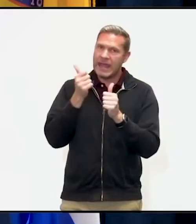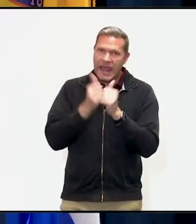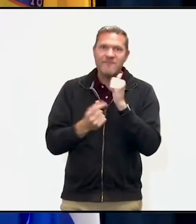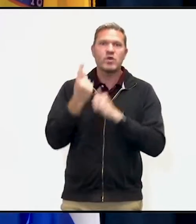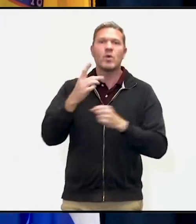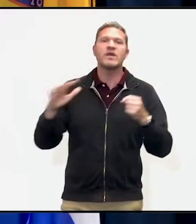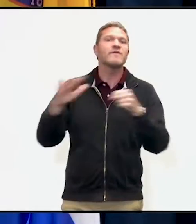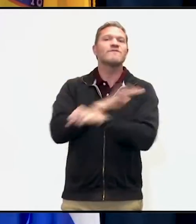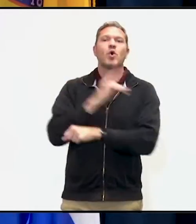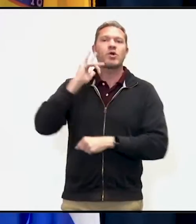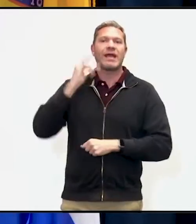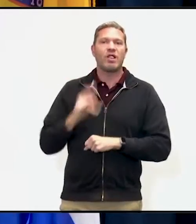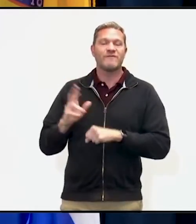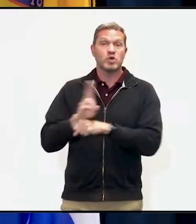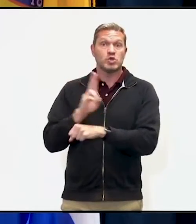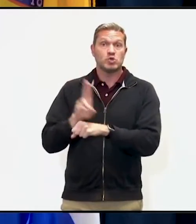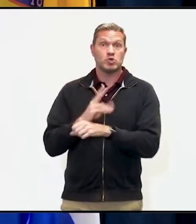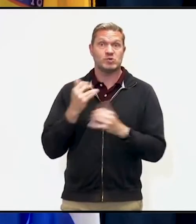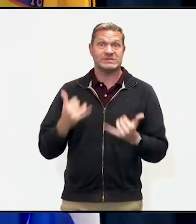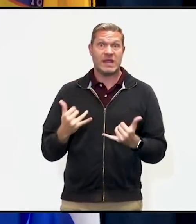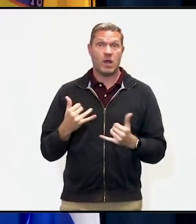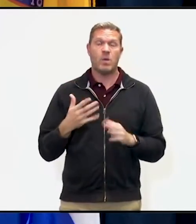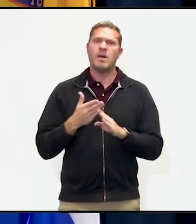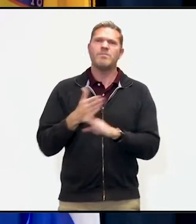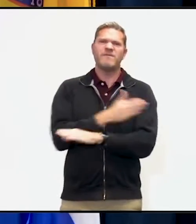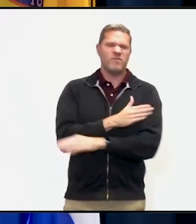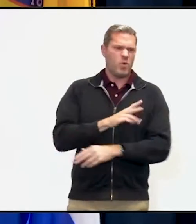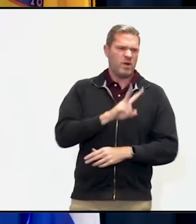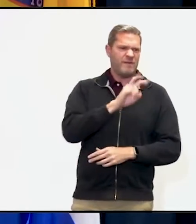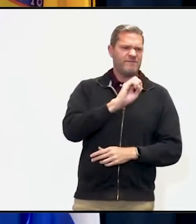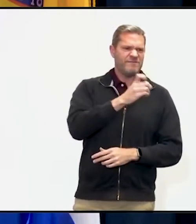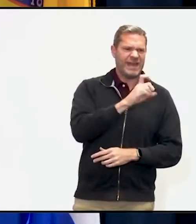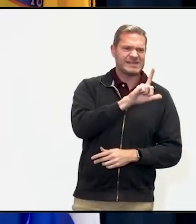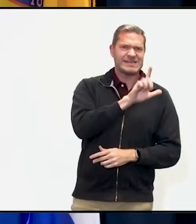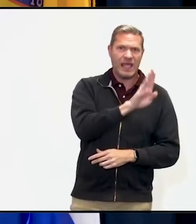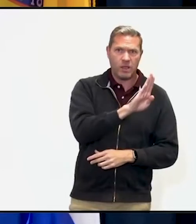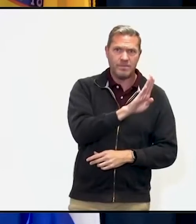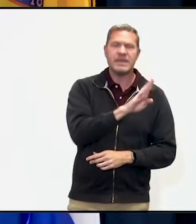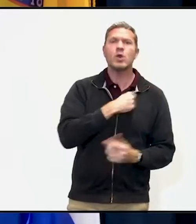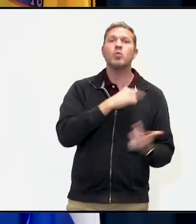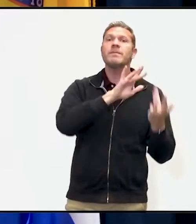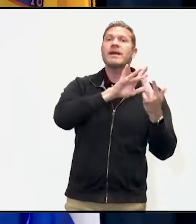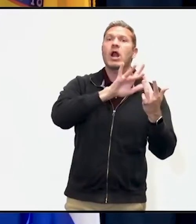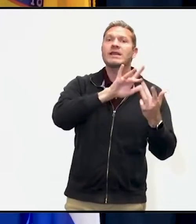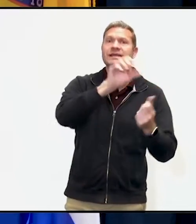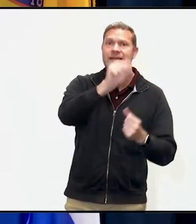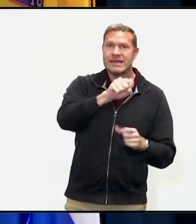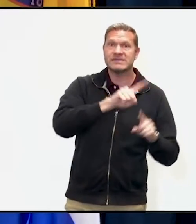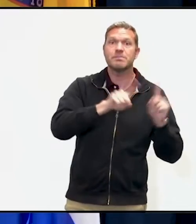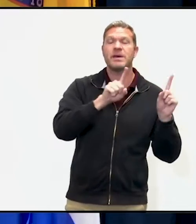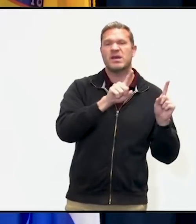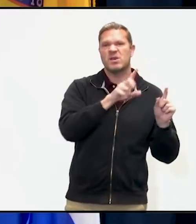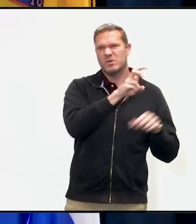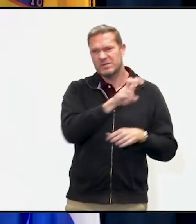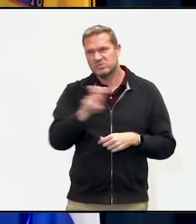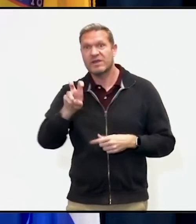If you are or were in the VaxLB site we've been reaching out to you and as folks have become eligible, we have reached out to people directly.